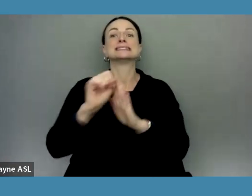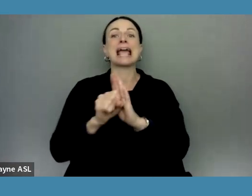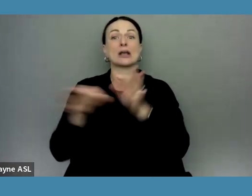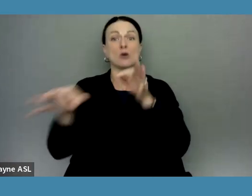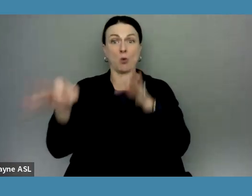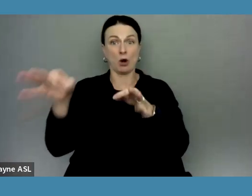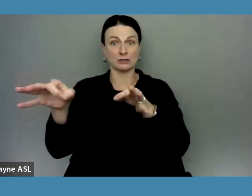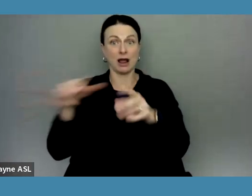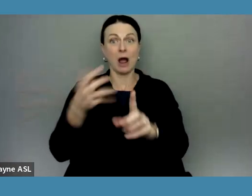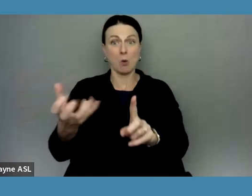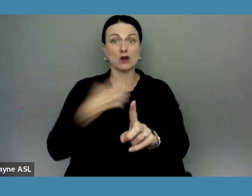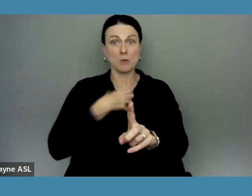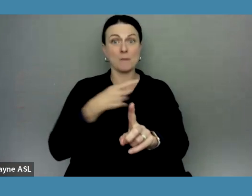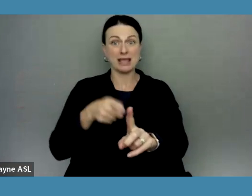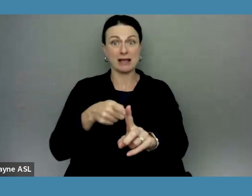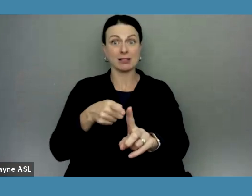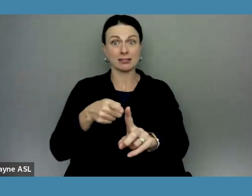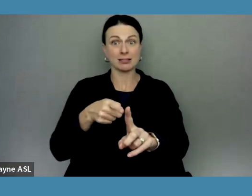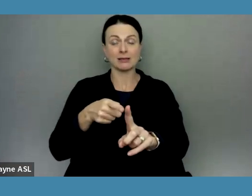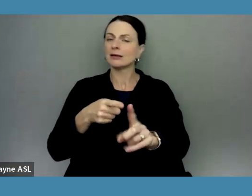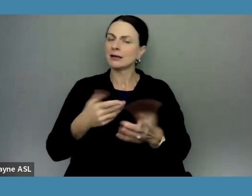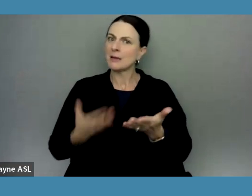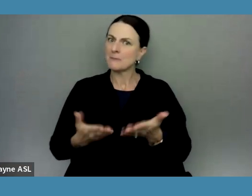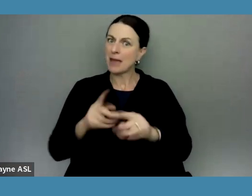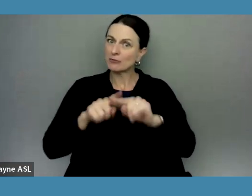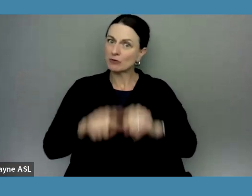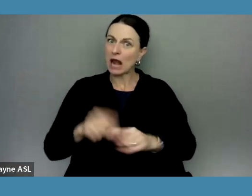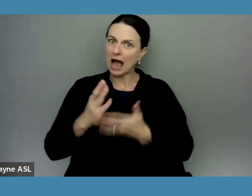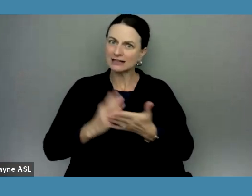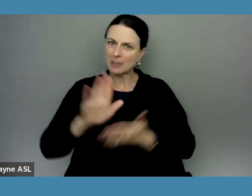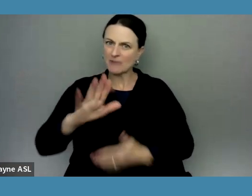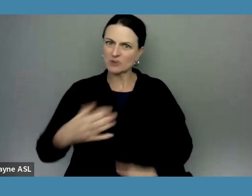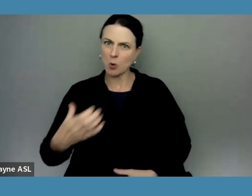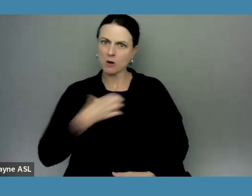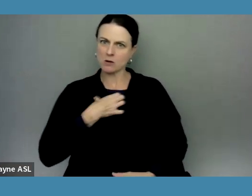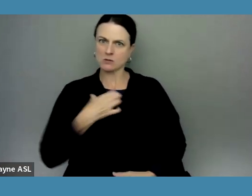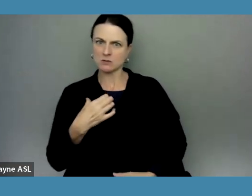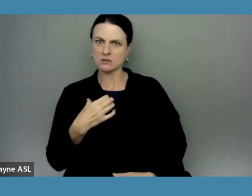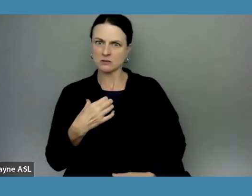At that point, you're gonna have, you may rely on some of the objections that you made in the fair hearing